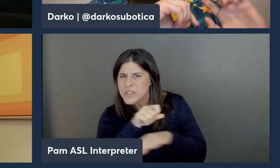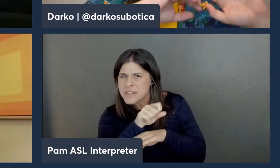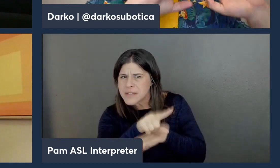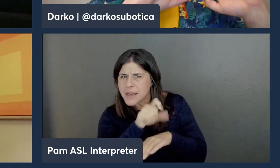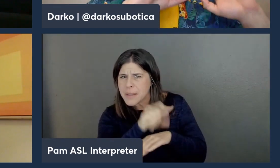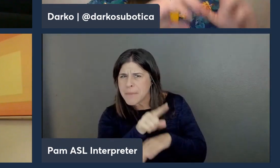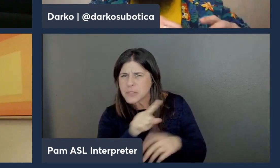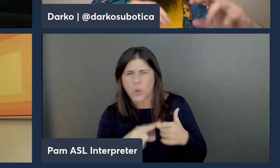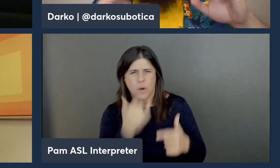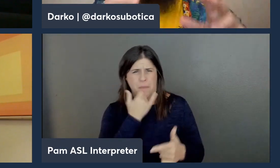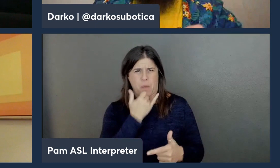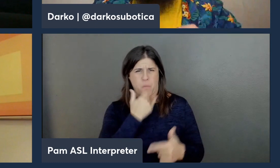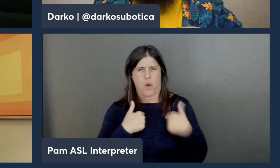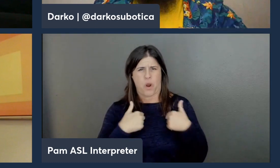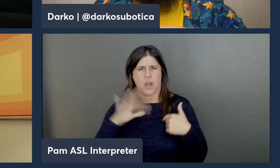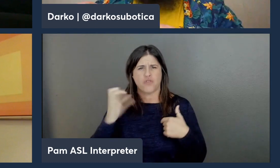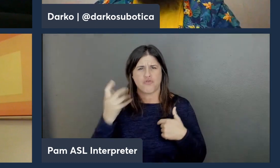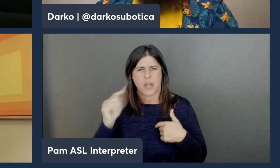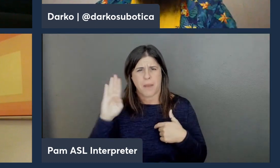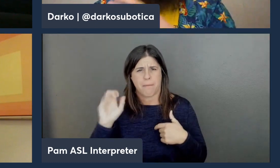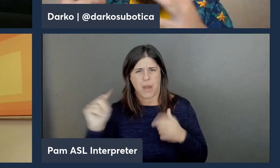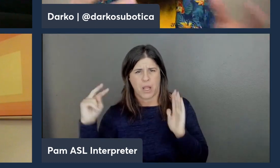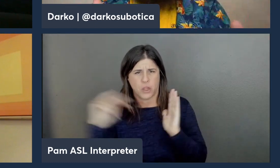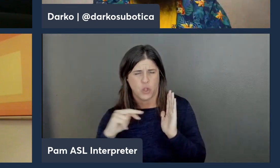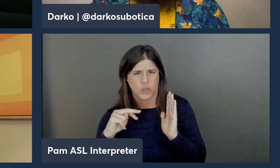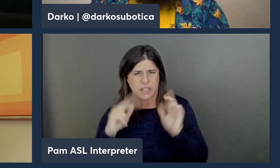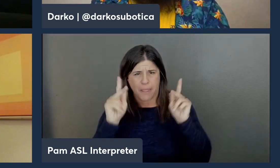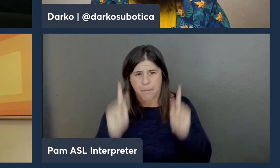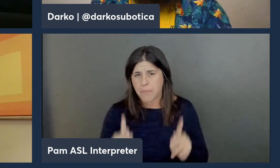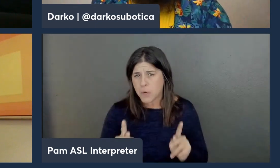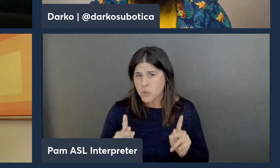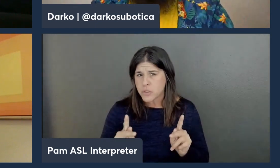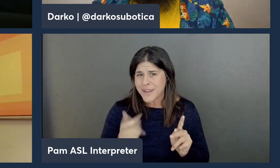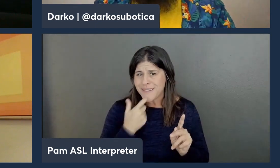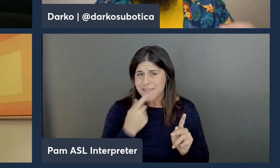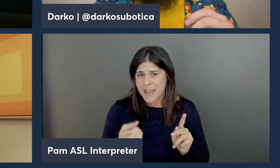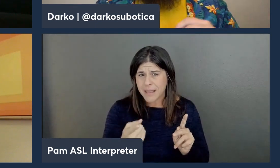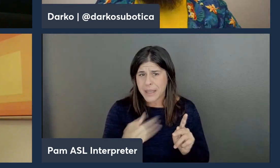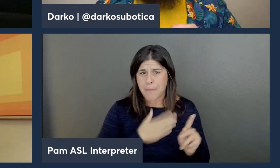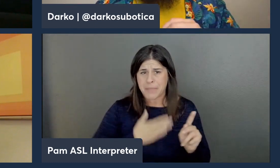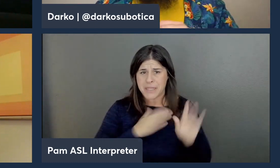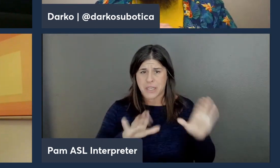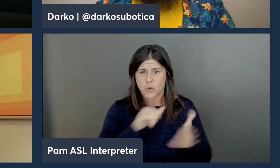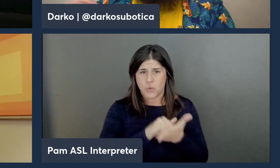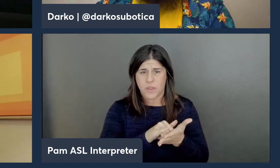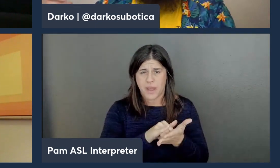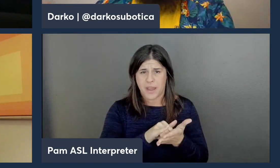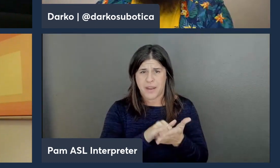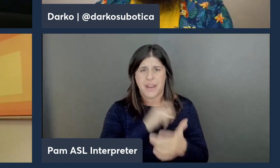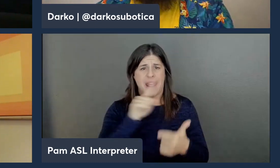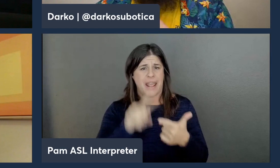So Chatbot looks at the person telling you, Please, can you do this? And then based off that person,